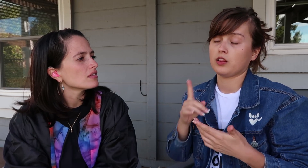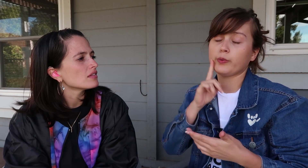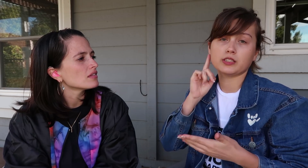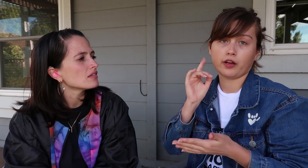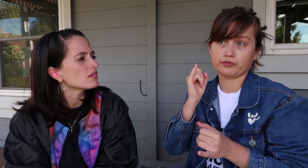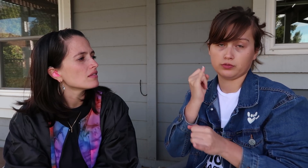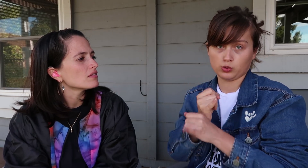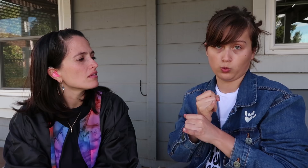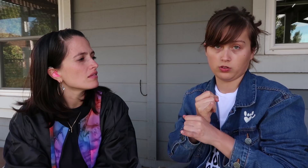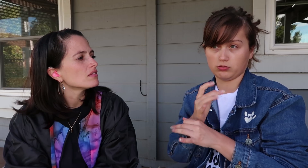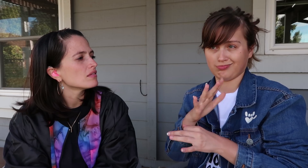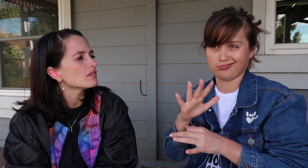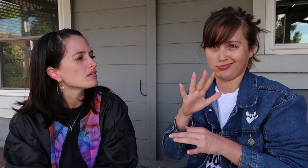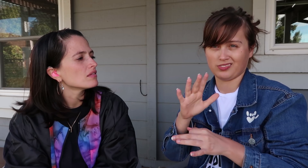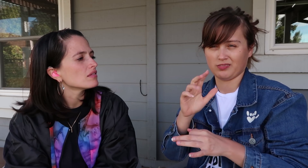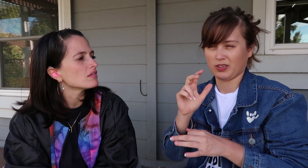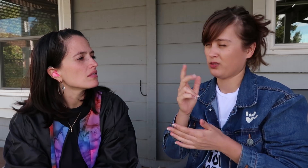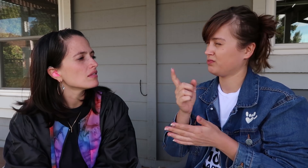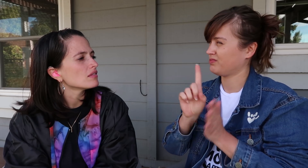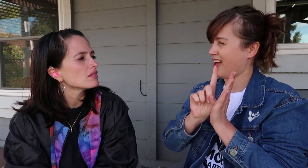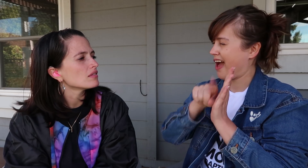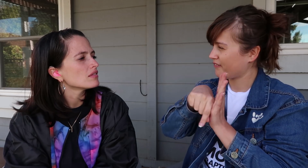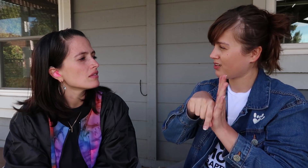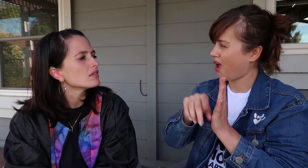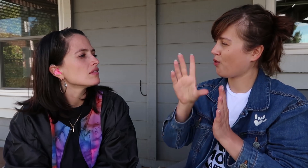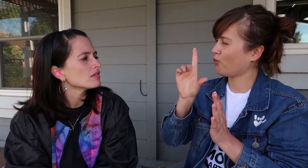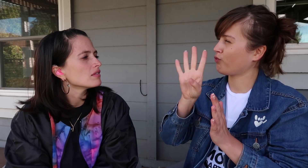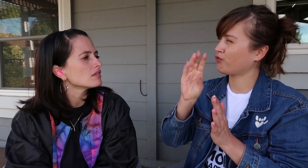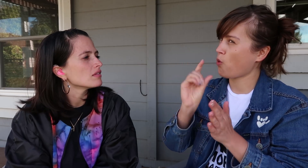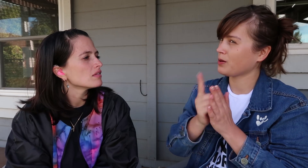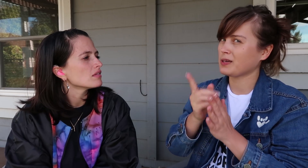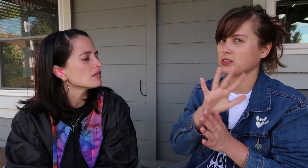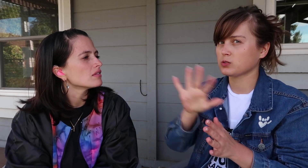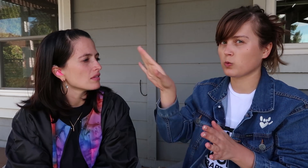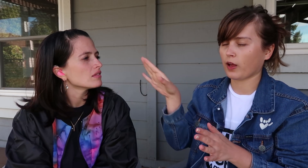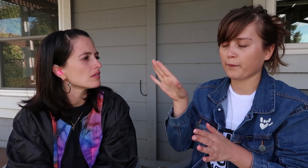There was a deaf school about 30-40 minutes away from me.